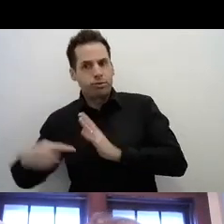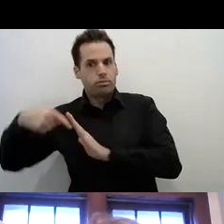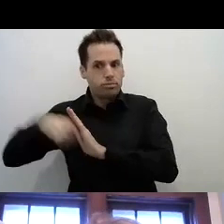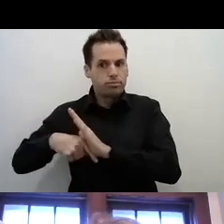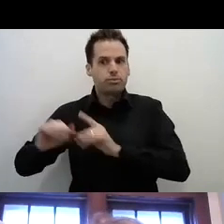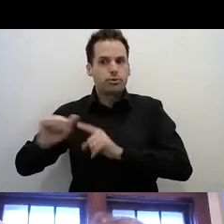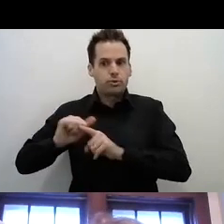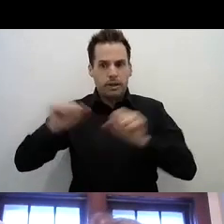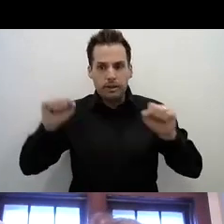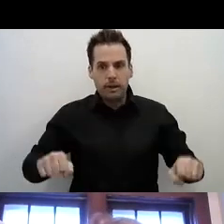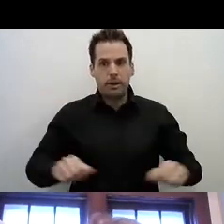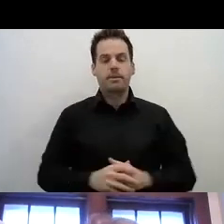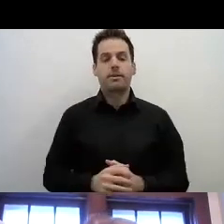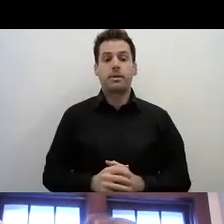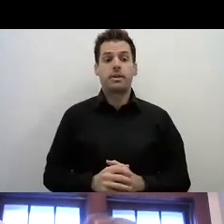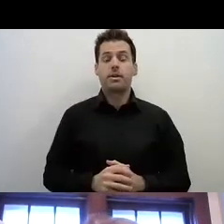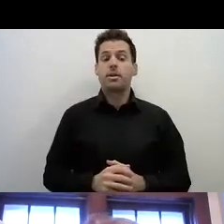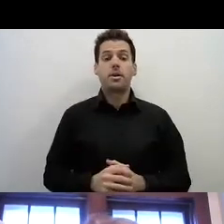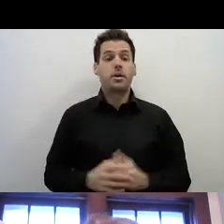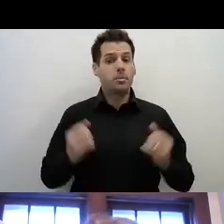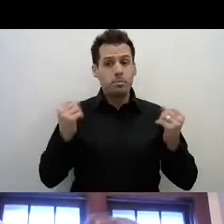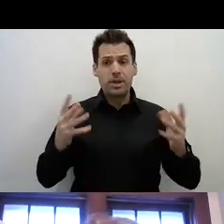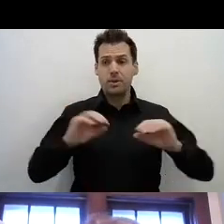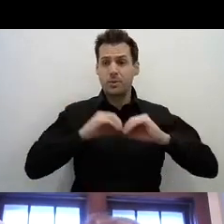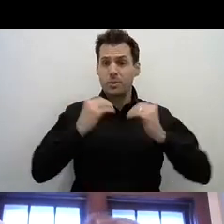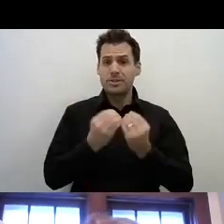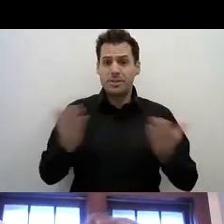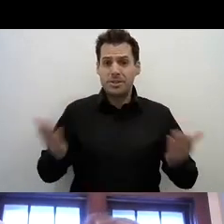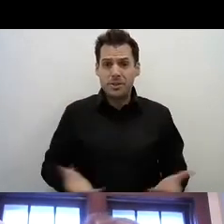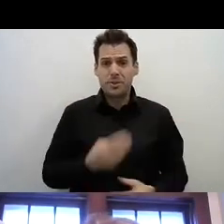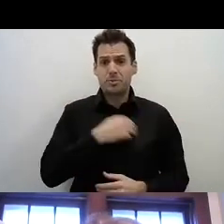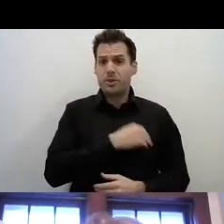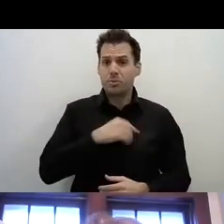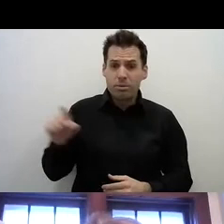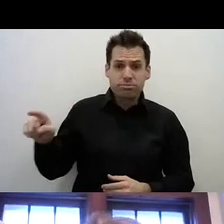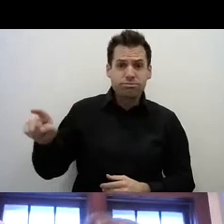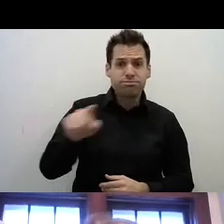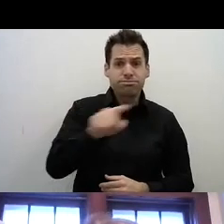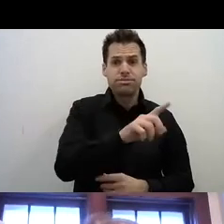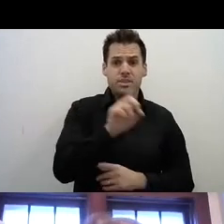we have great organizations in manitoba with people with disabilities that offer training